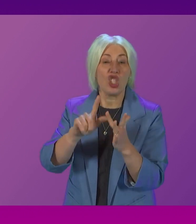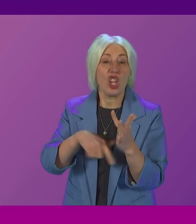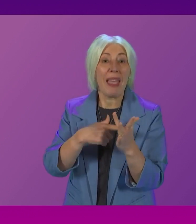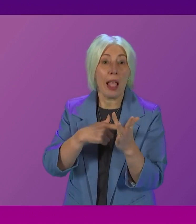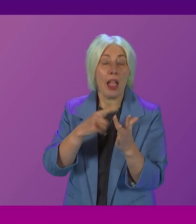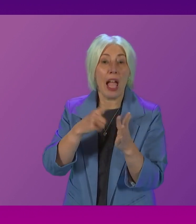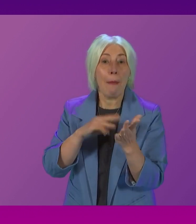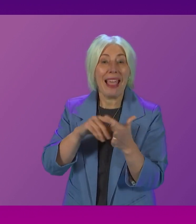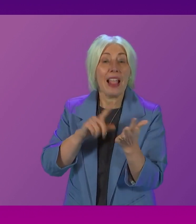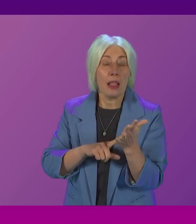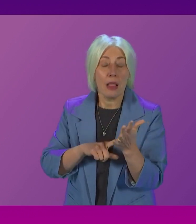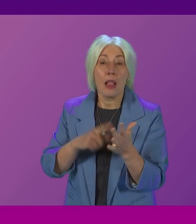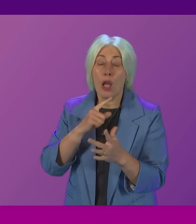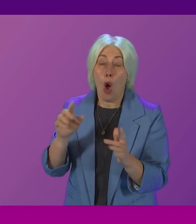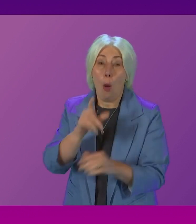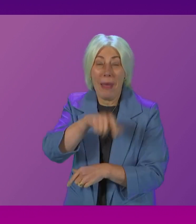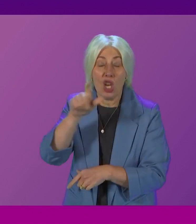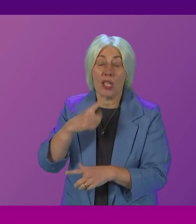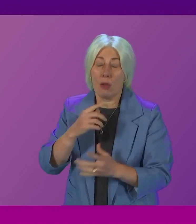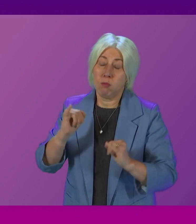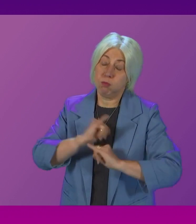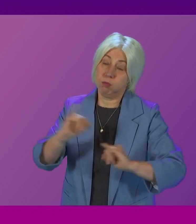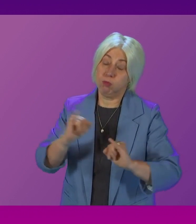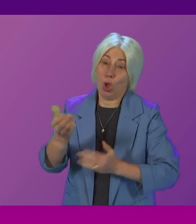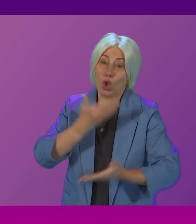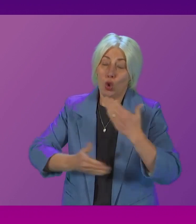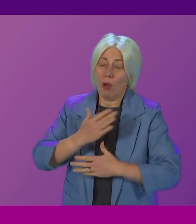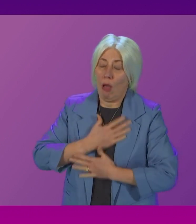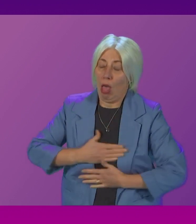each with their own very harrowing stories. The First Minister will be aware that several other